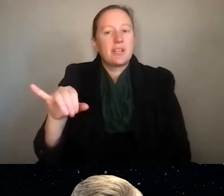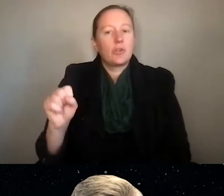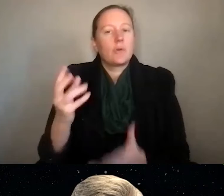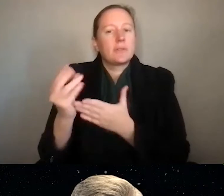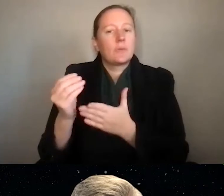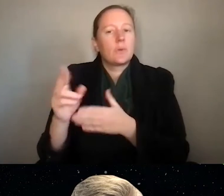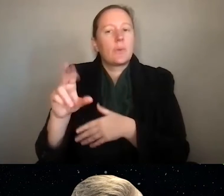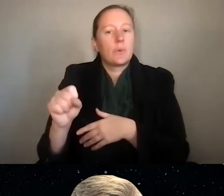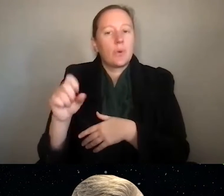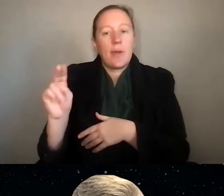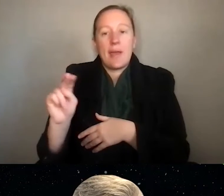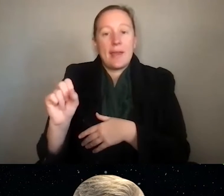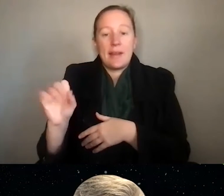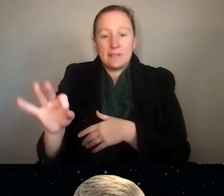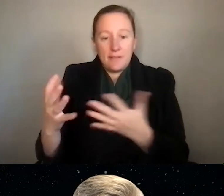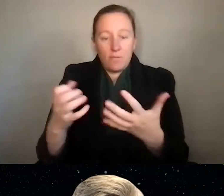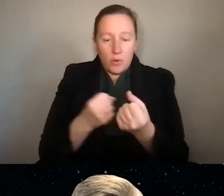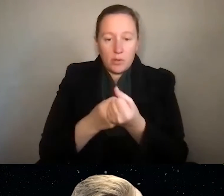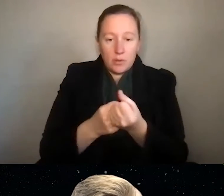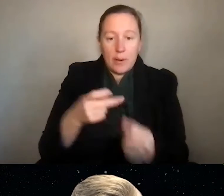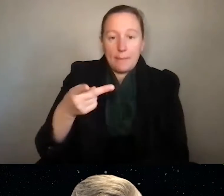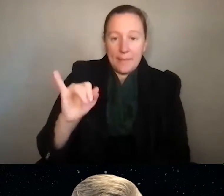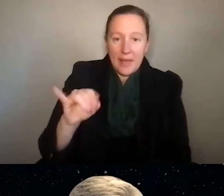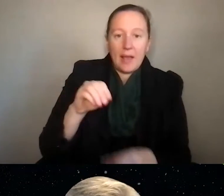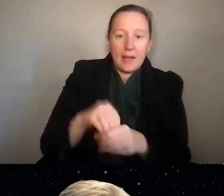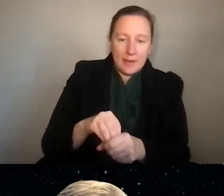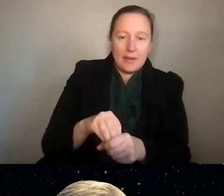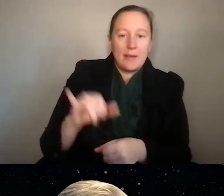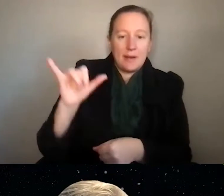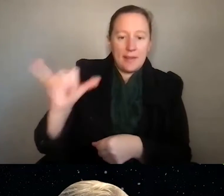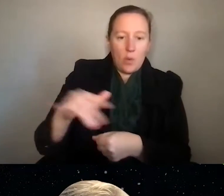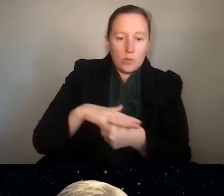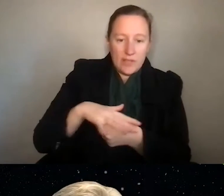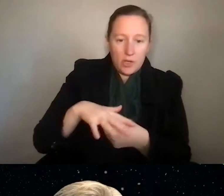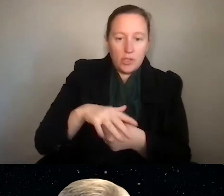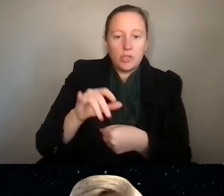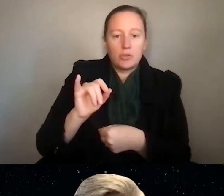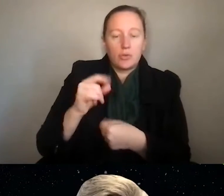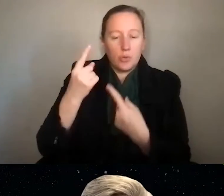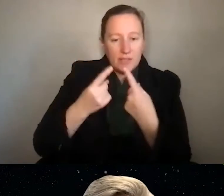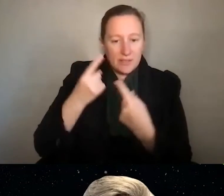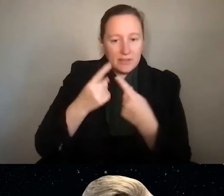support PIs in those jurisdictions. Please consider also that.